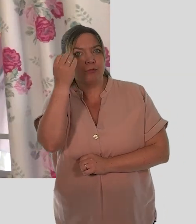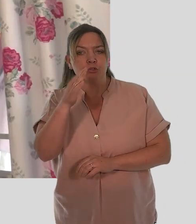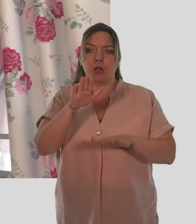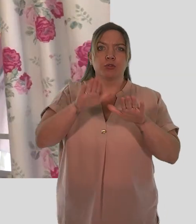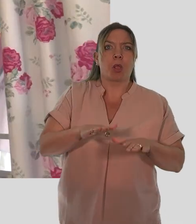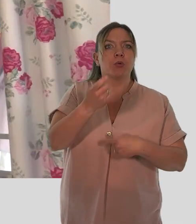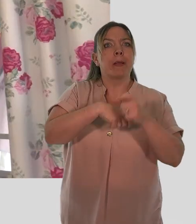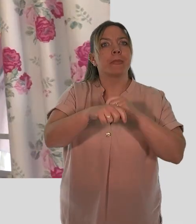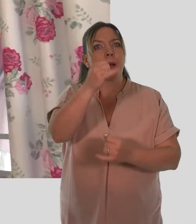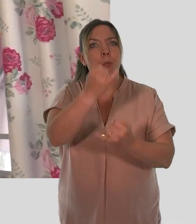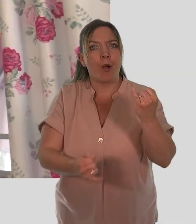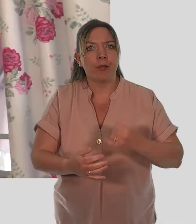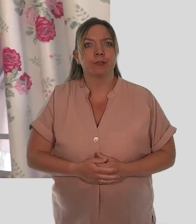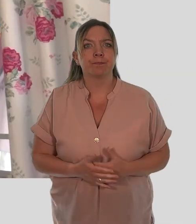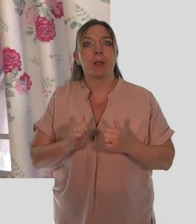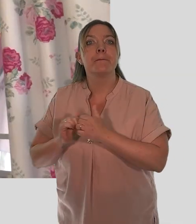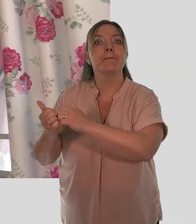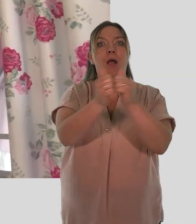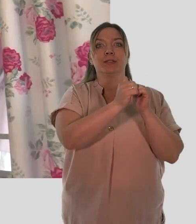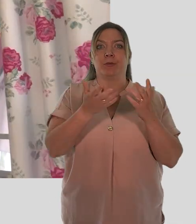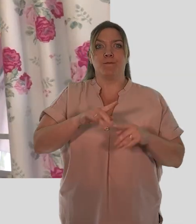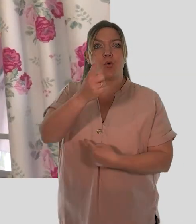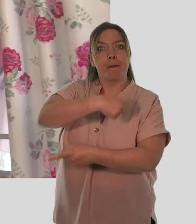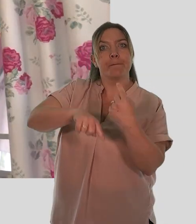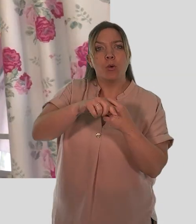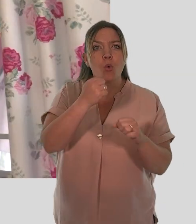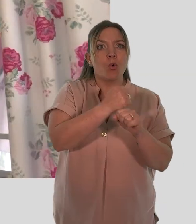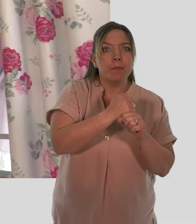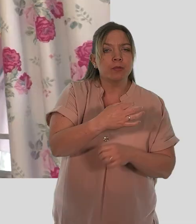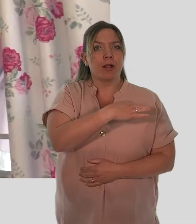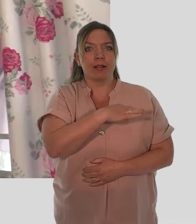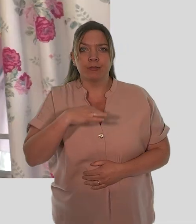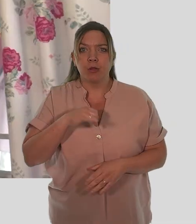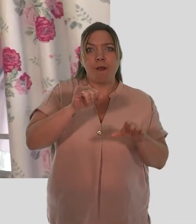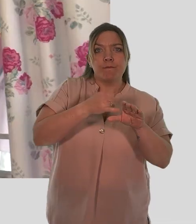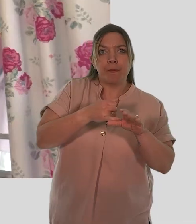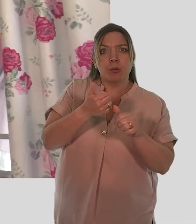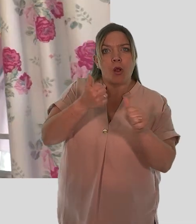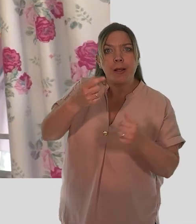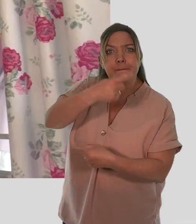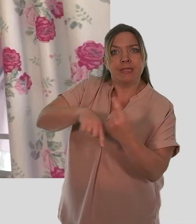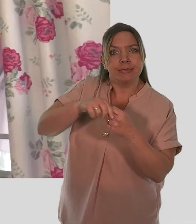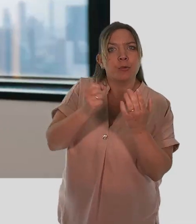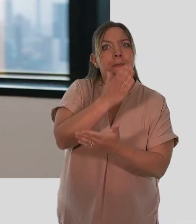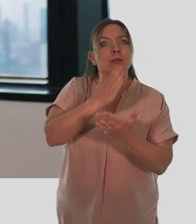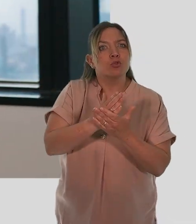to emerging and investigational treatments. We strongly advocate for the rapid development